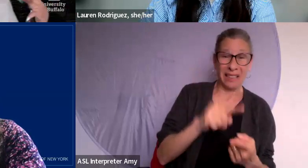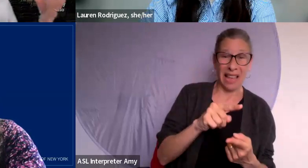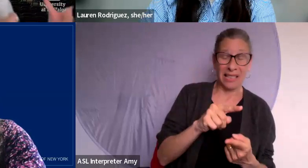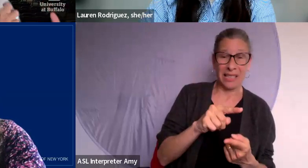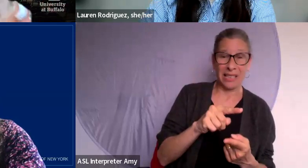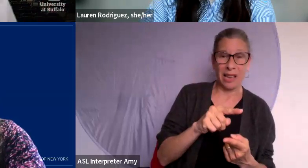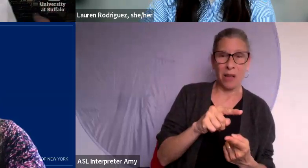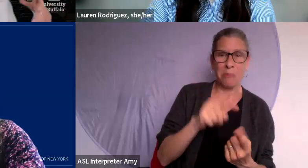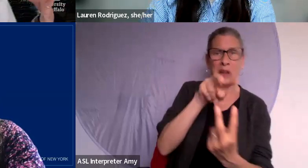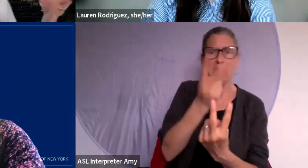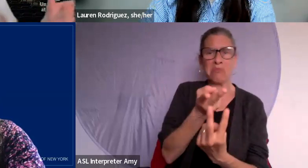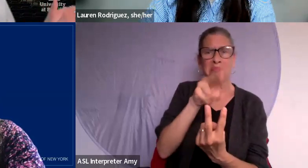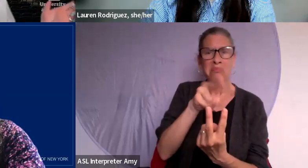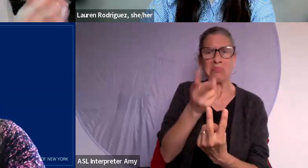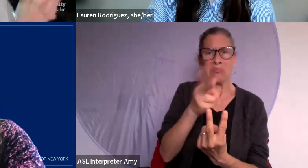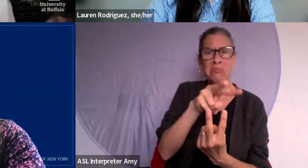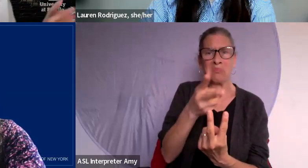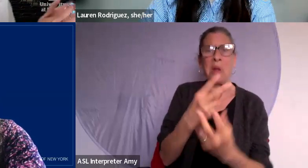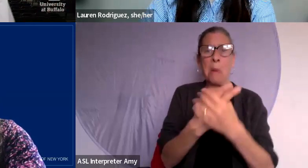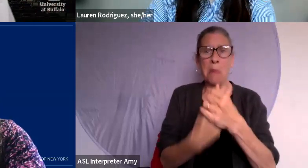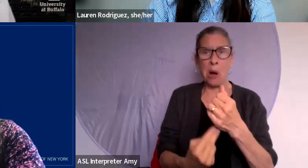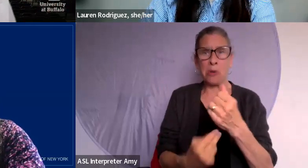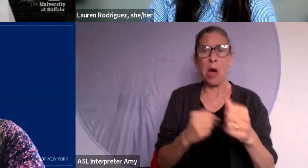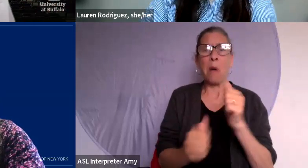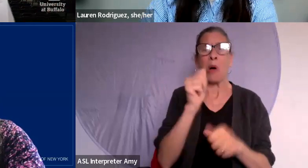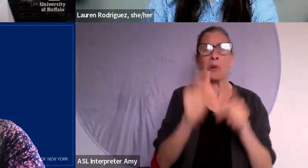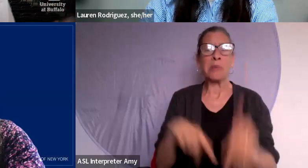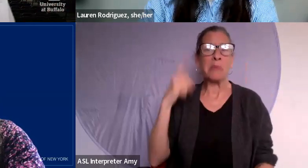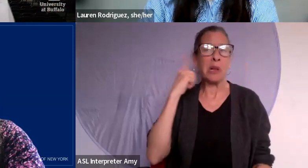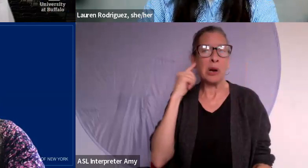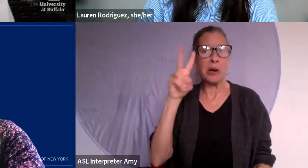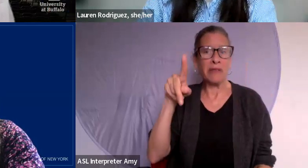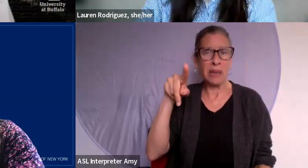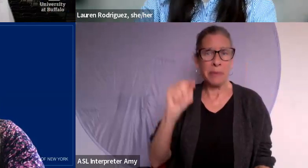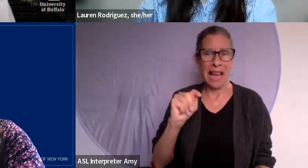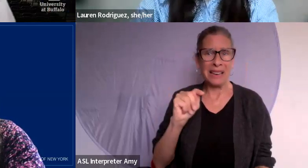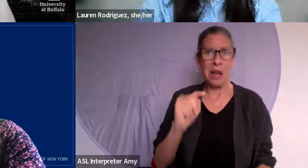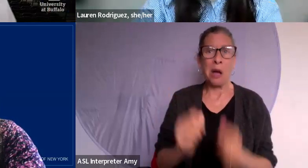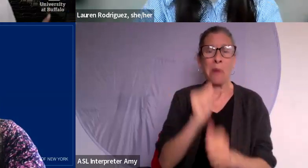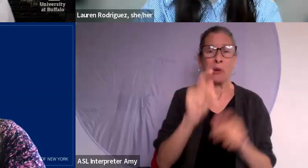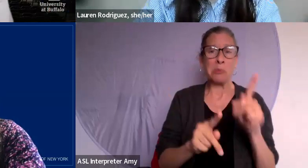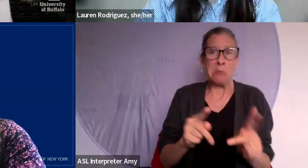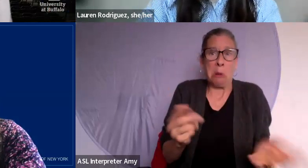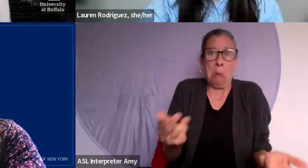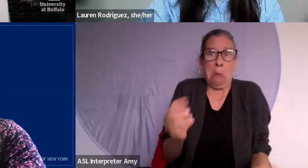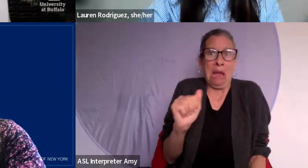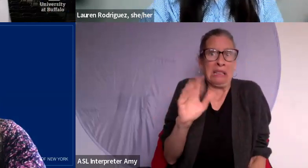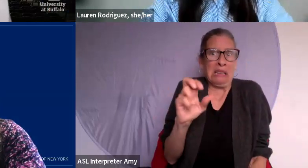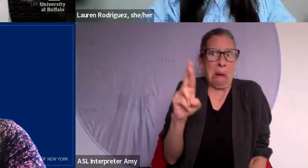interchangeably because most people have heard of VPAT and very few people have heard of ACR. So I always struggle with